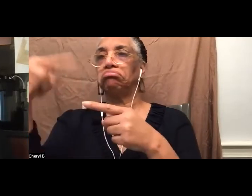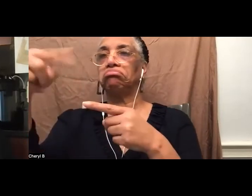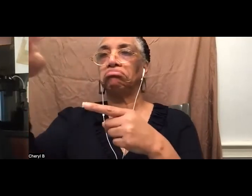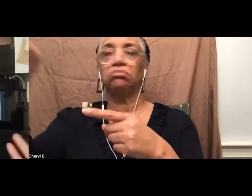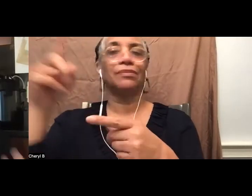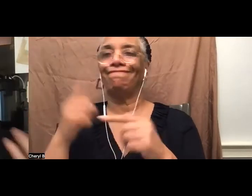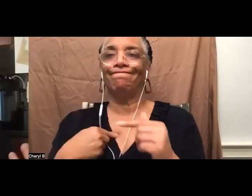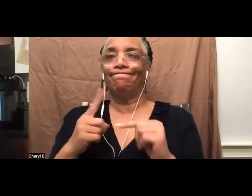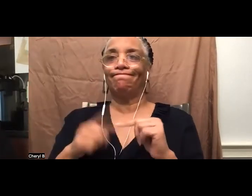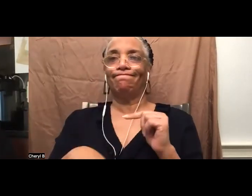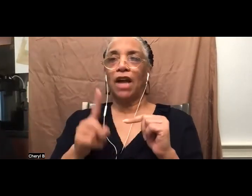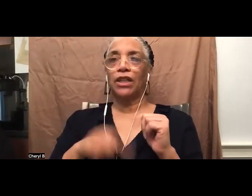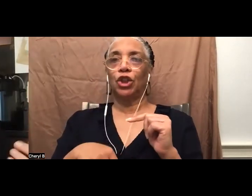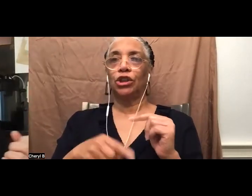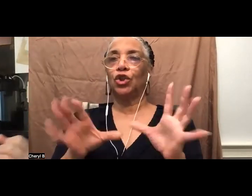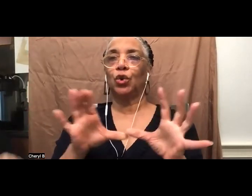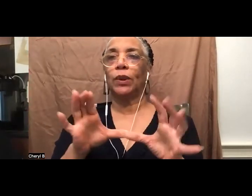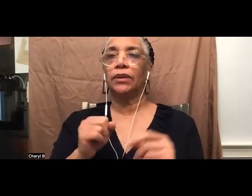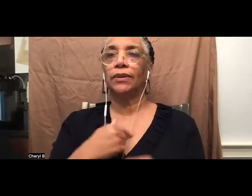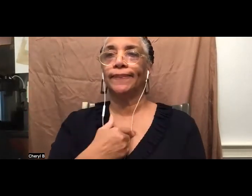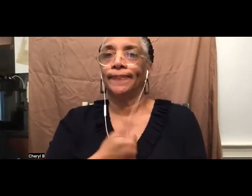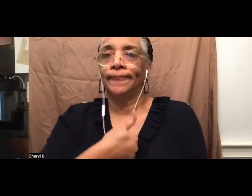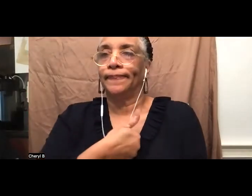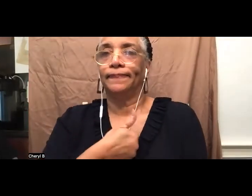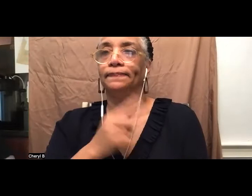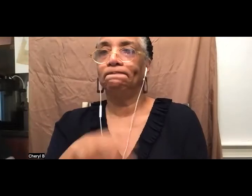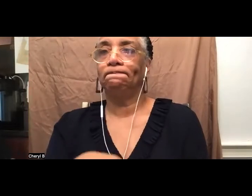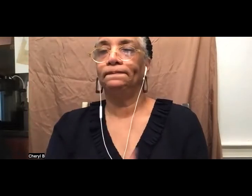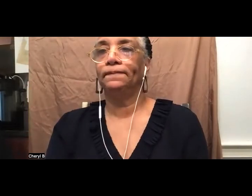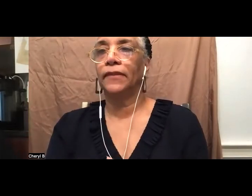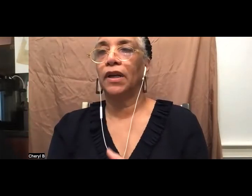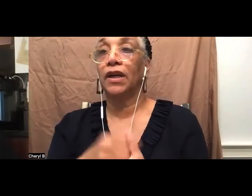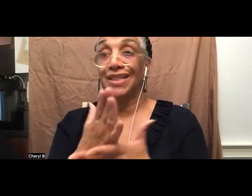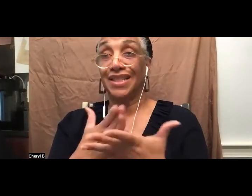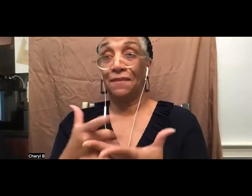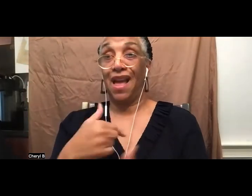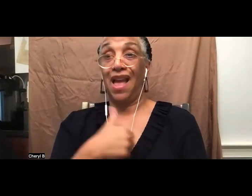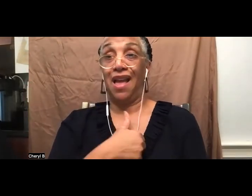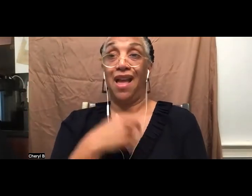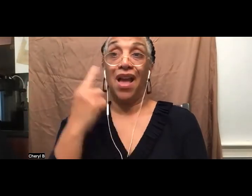not actually go to COP. Some of what I heard from a friend of mine, Jason